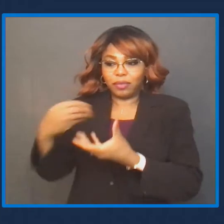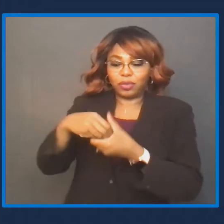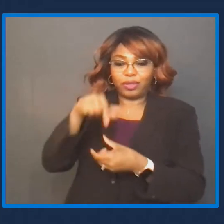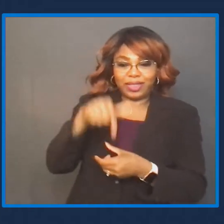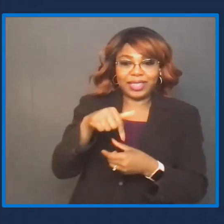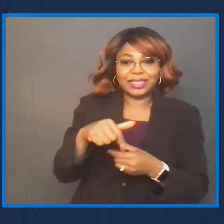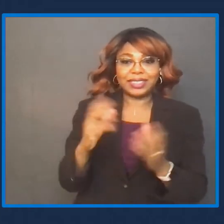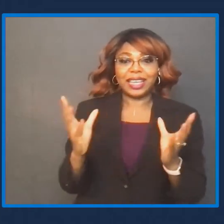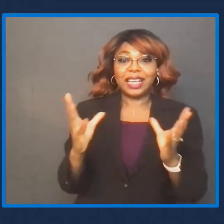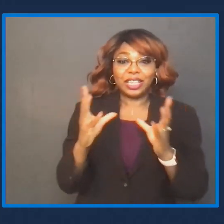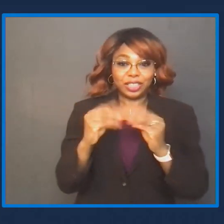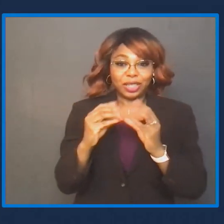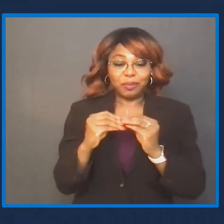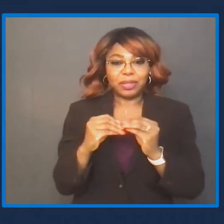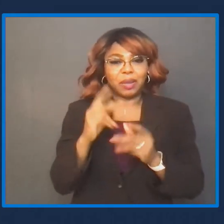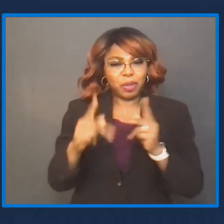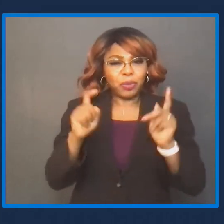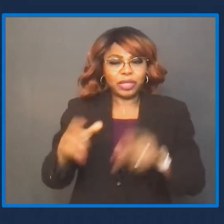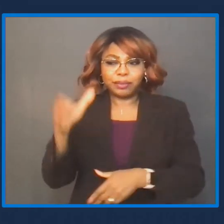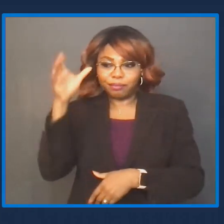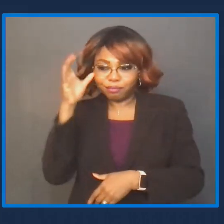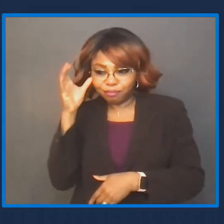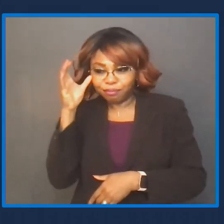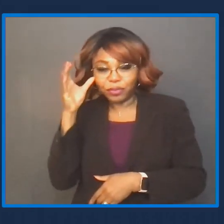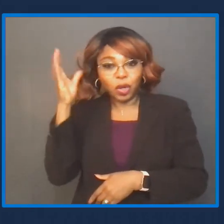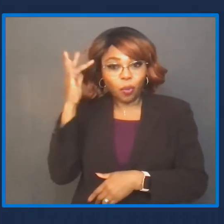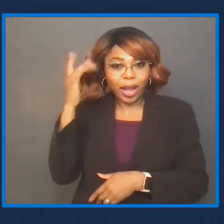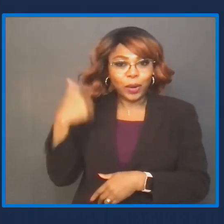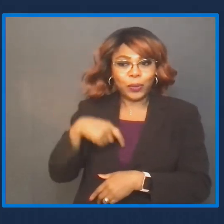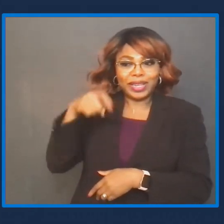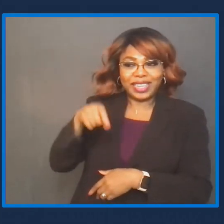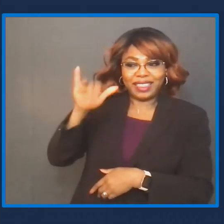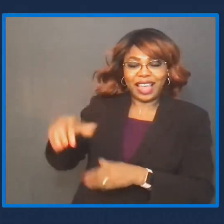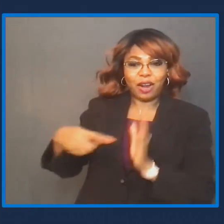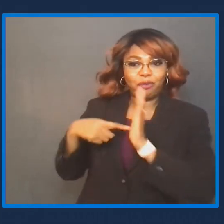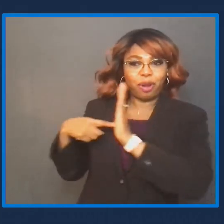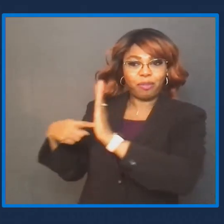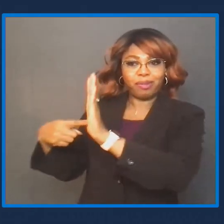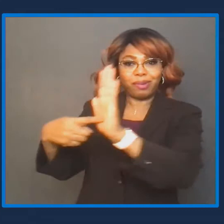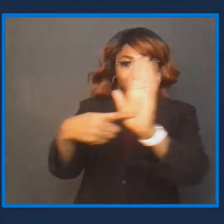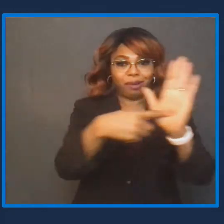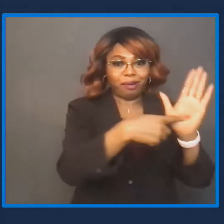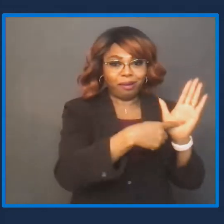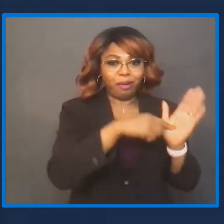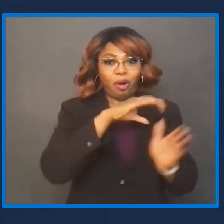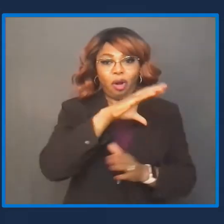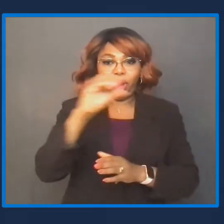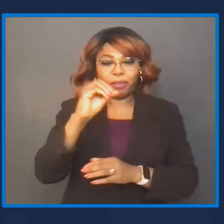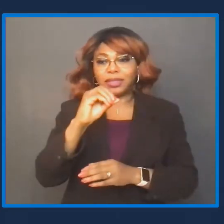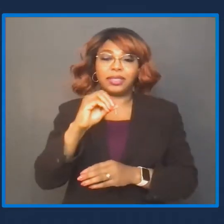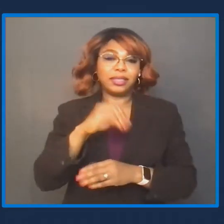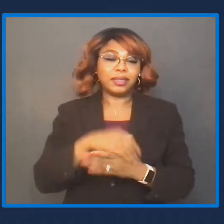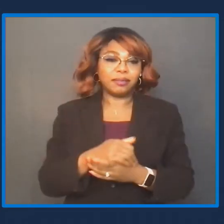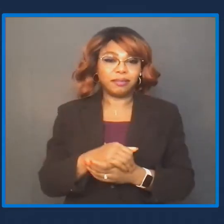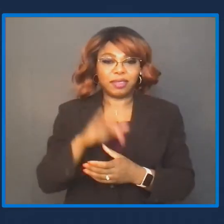and people need to listen to that because we need that represented across all industry. That's what I'm looking forward to.